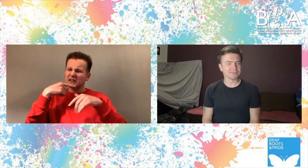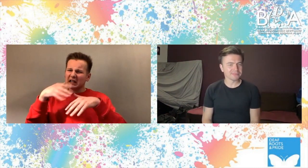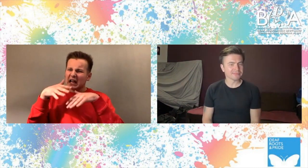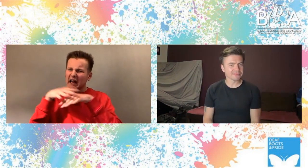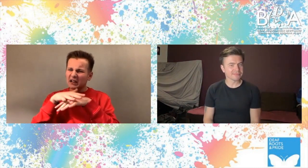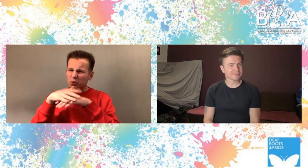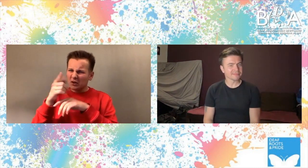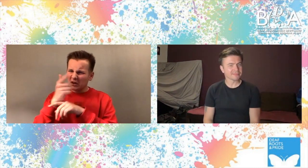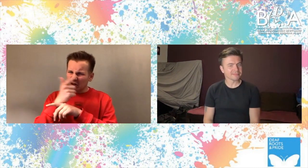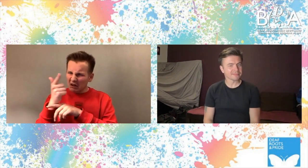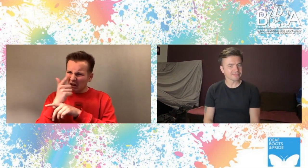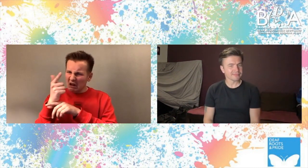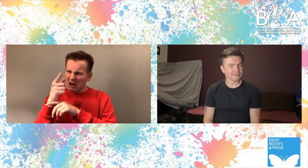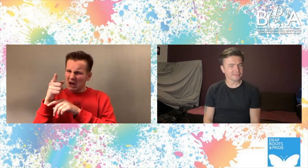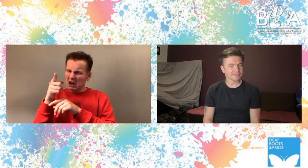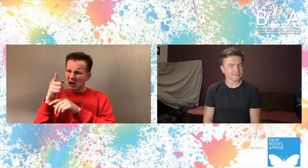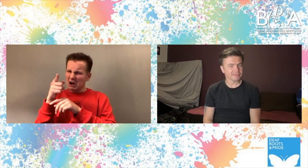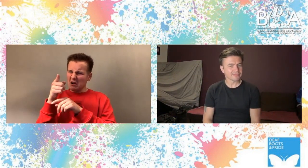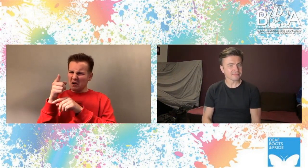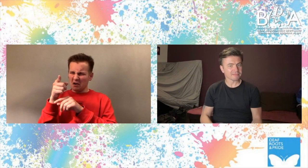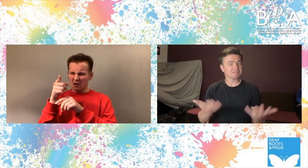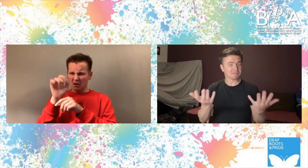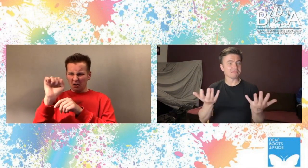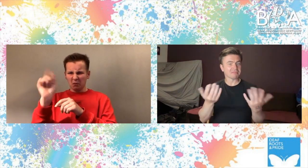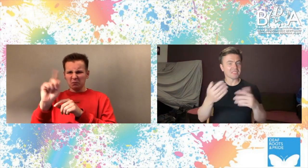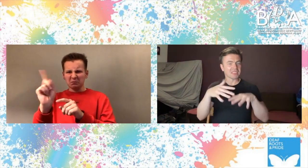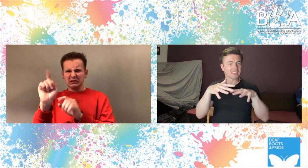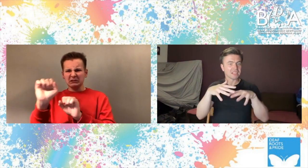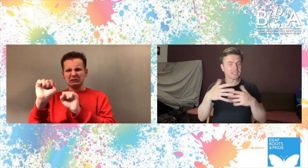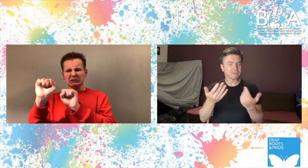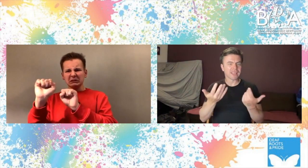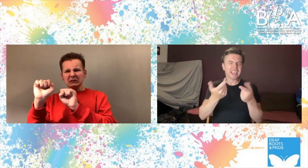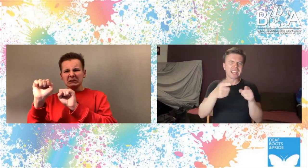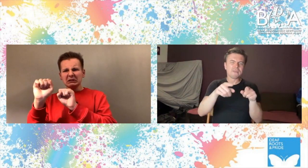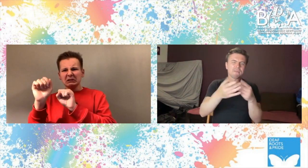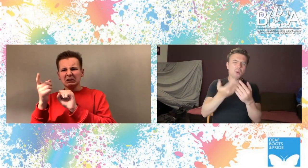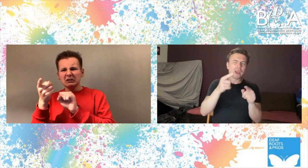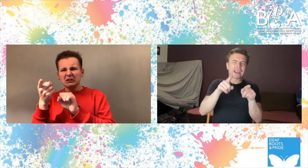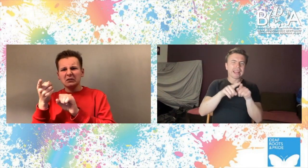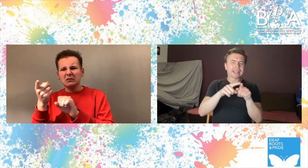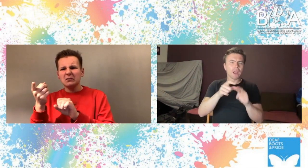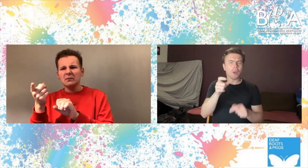I saw you doing the sign for ‘network’ when you were talking about filming, what happens in filming?